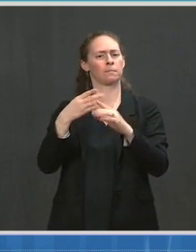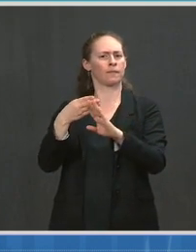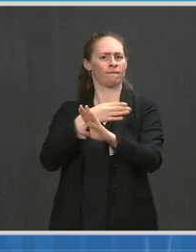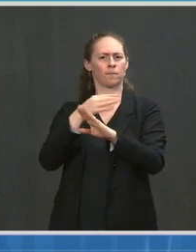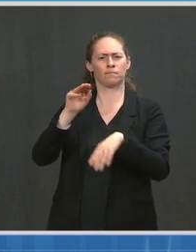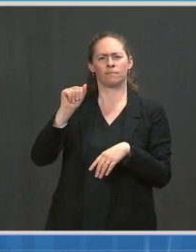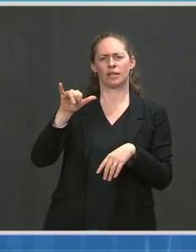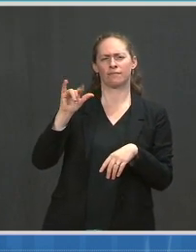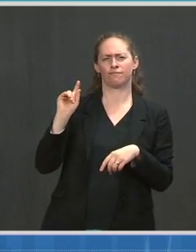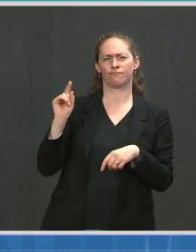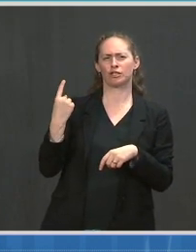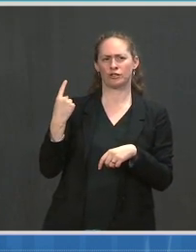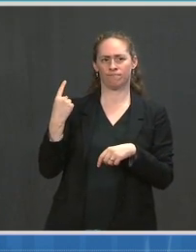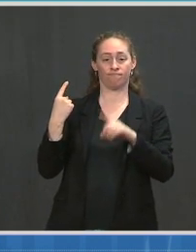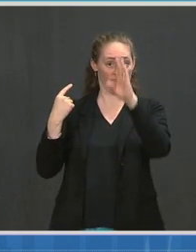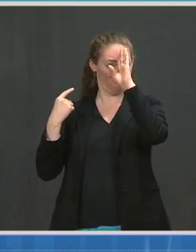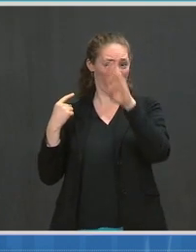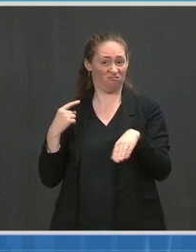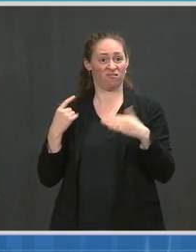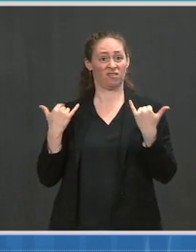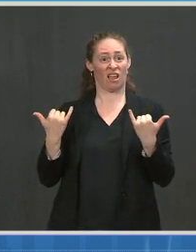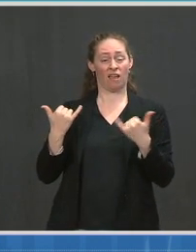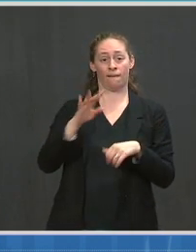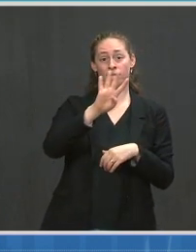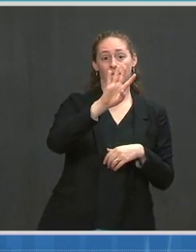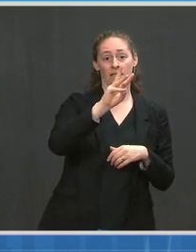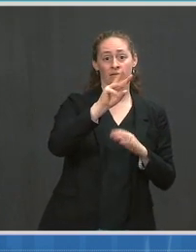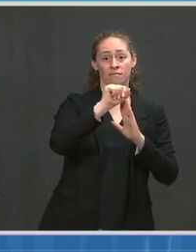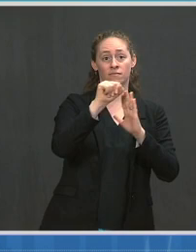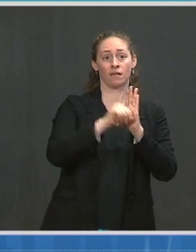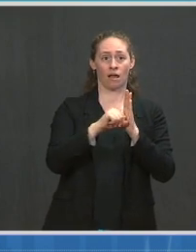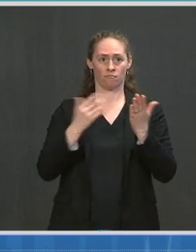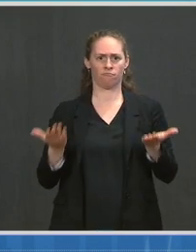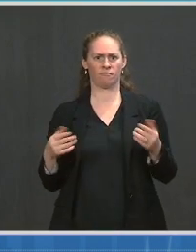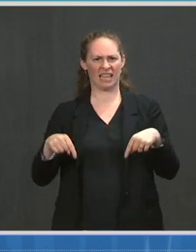have already announced plans to open up eligibility no later than May one.